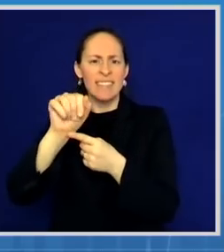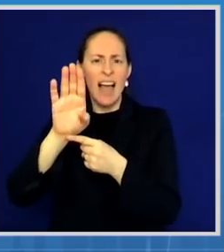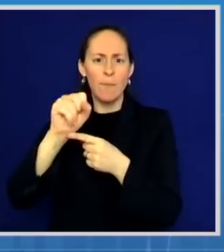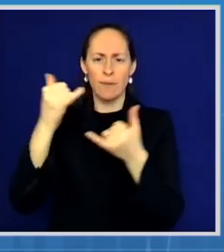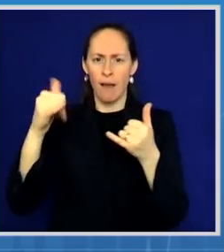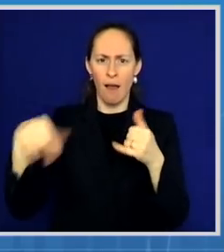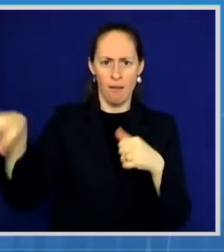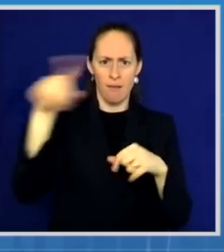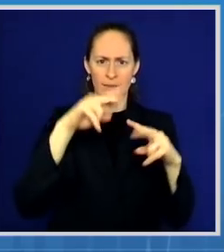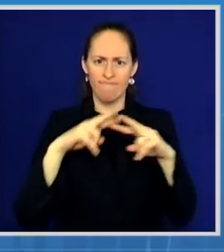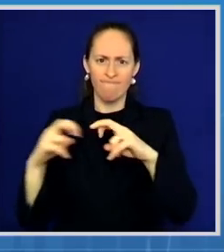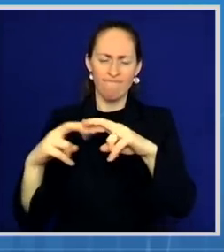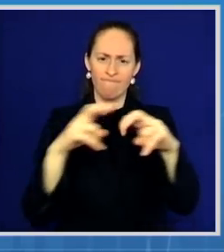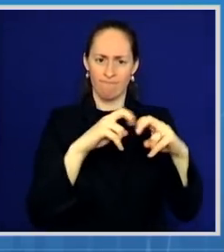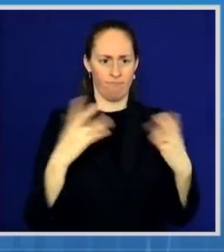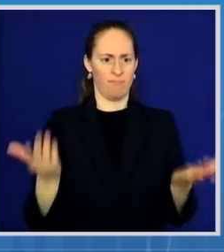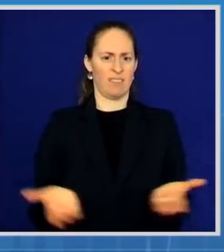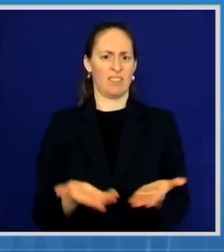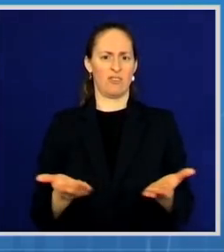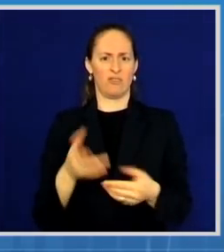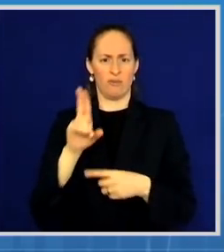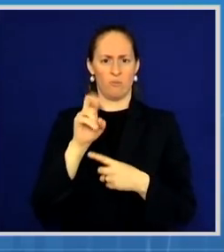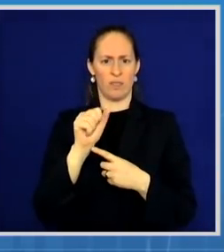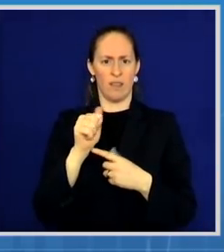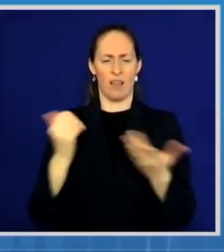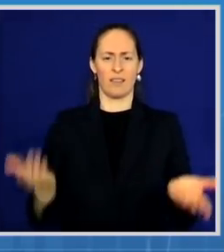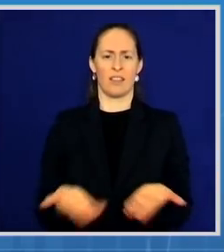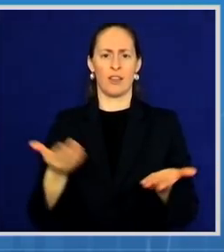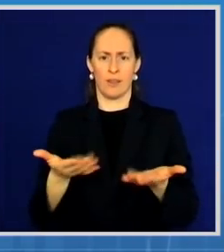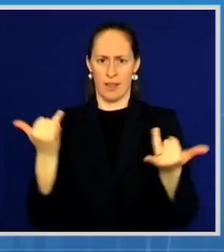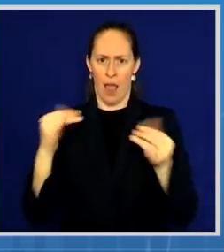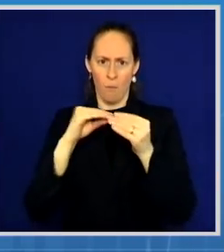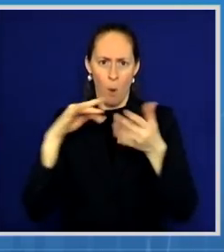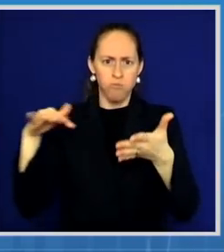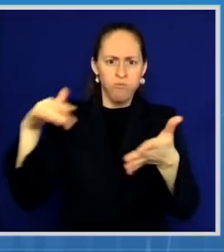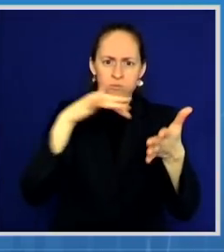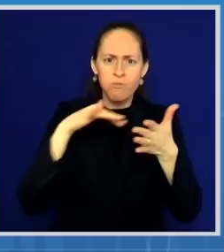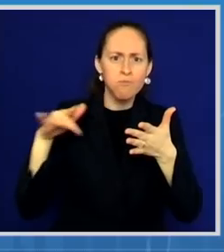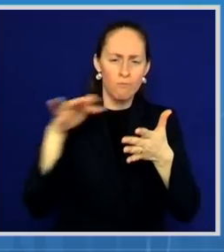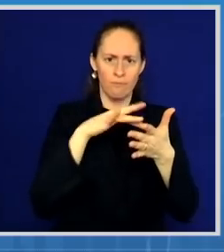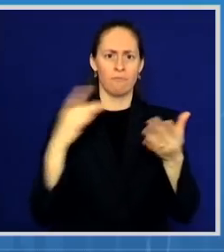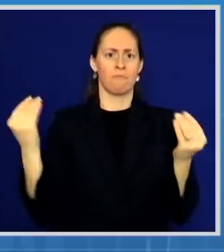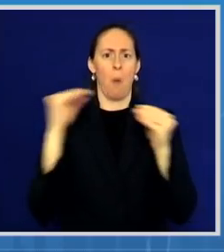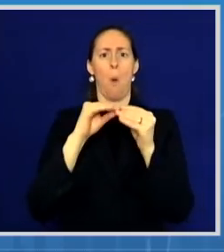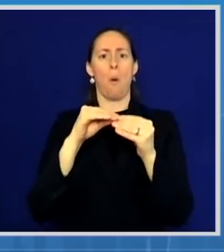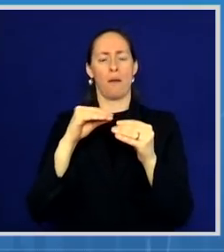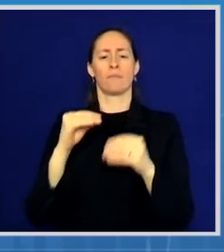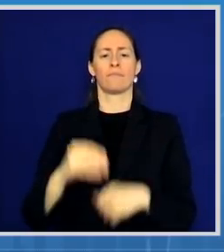of the approximately 450,000 COVID-19 cases weekly. With our current capacity